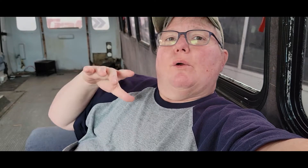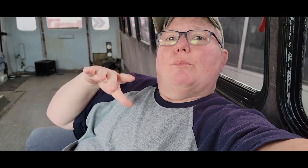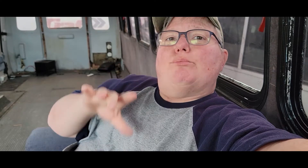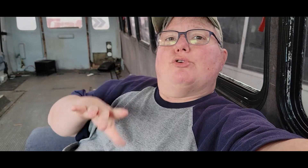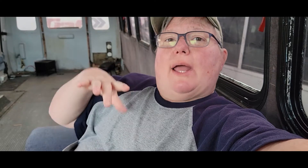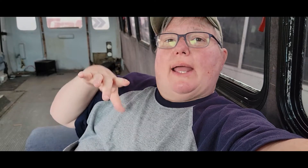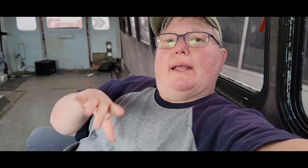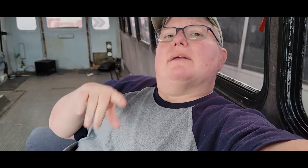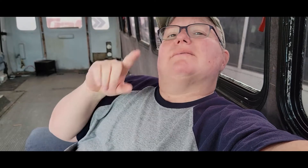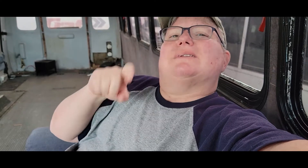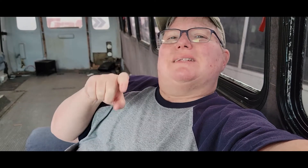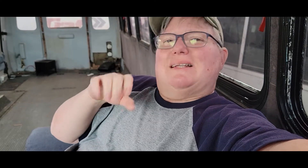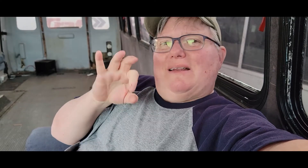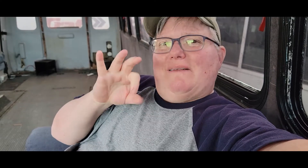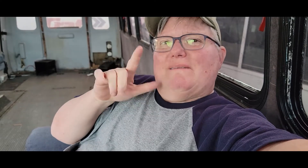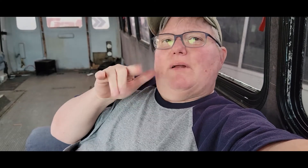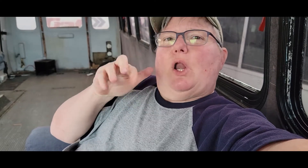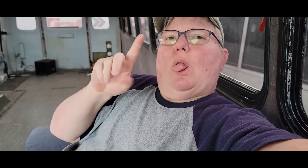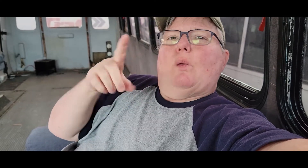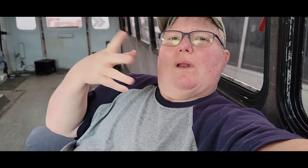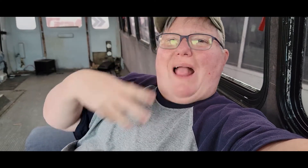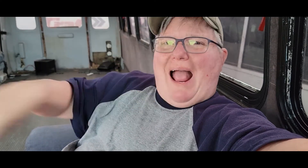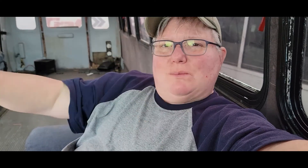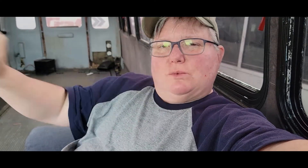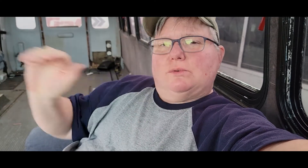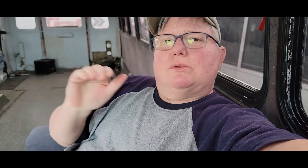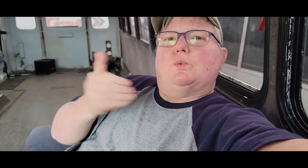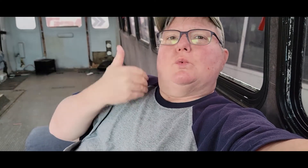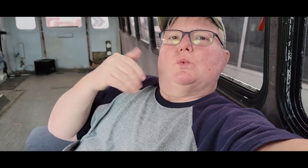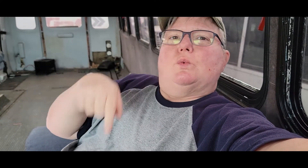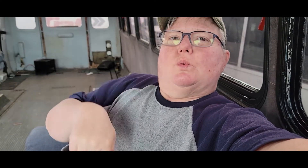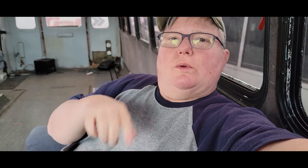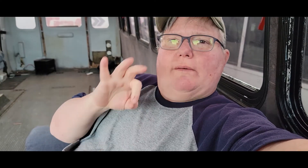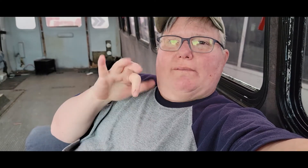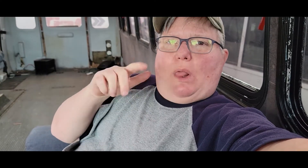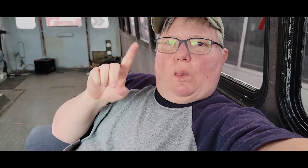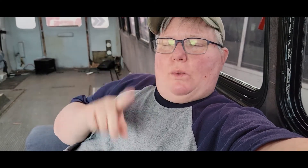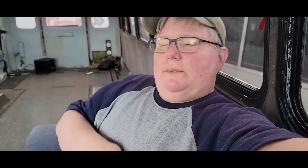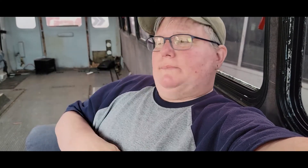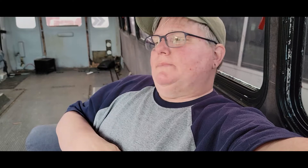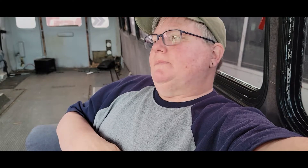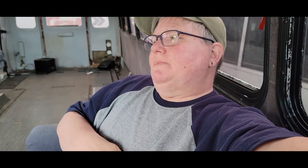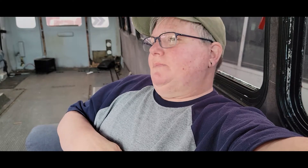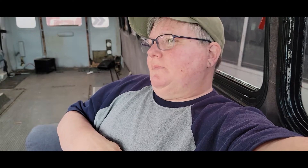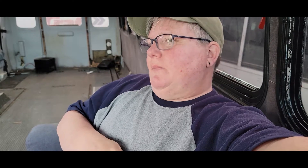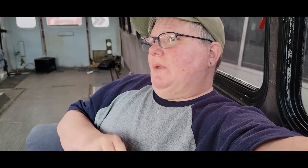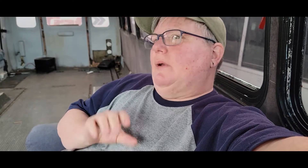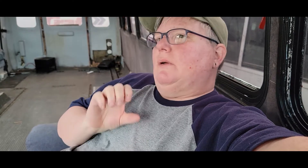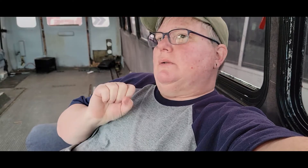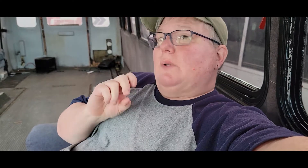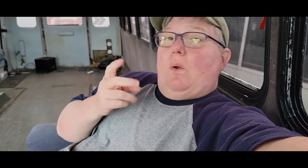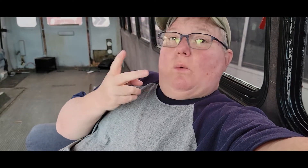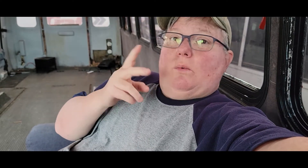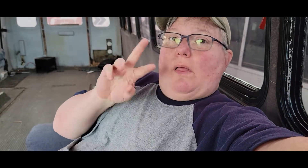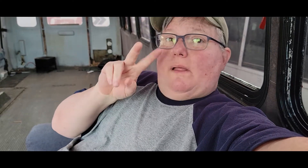and the brakes also needed the fluids flushed out and put in new fluid. So you know those